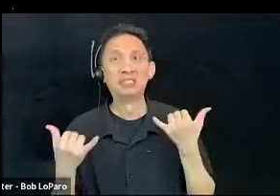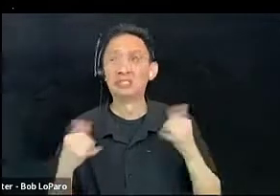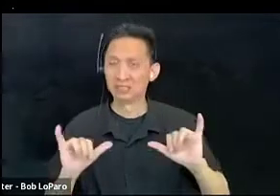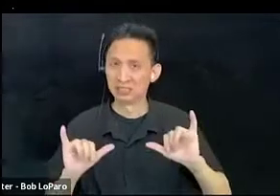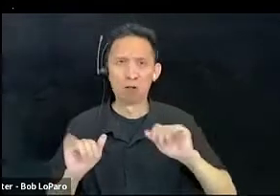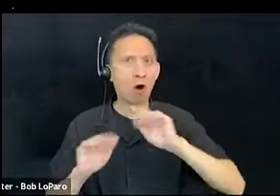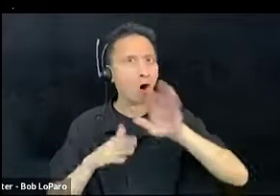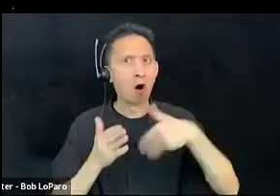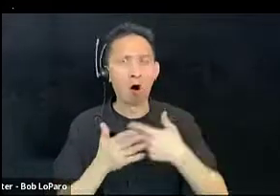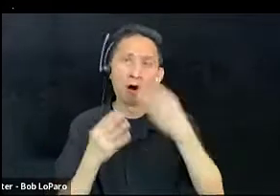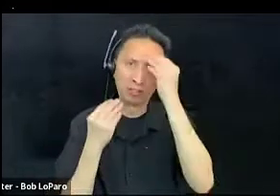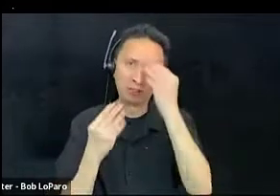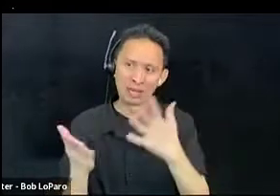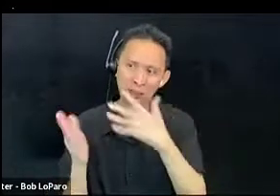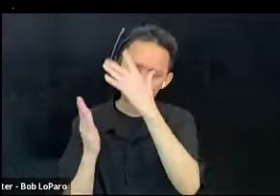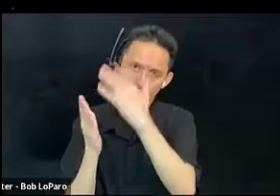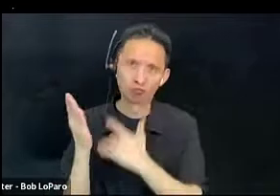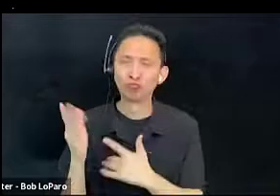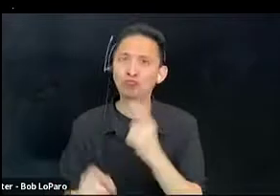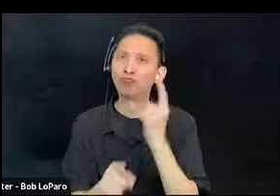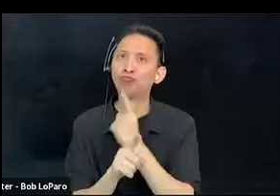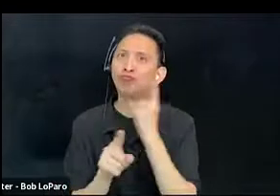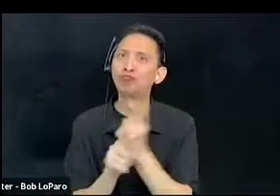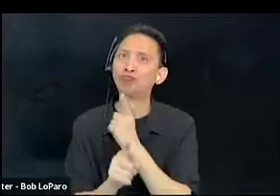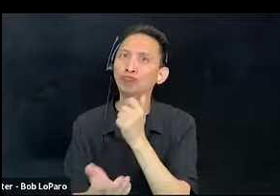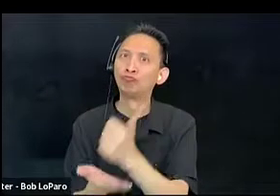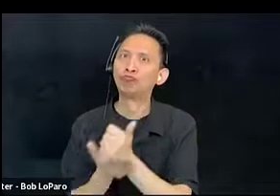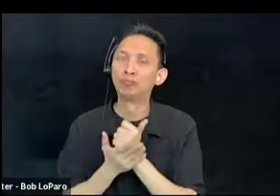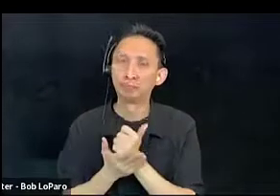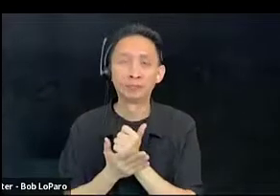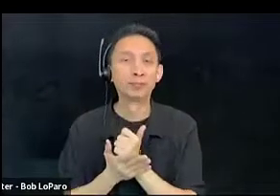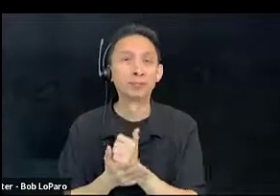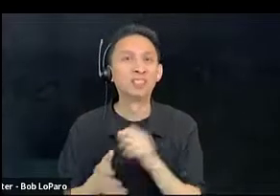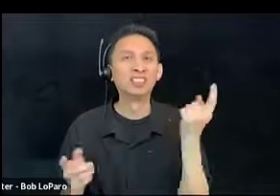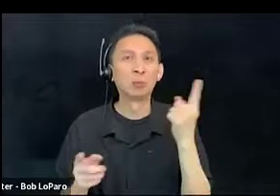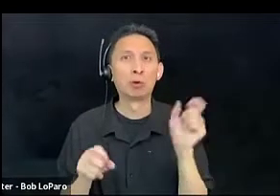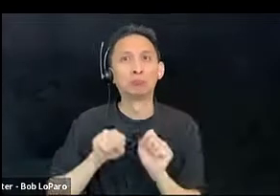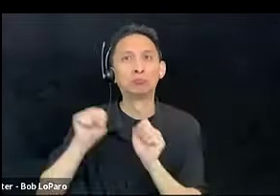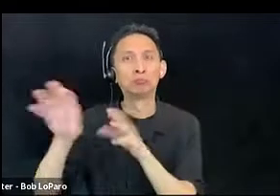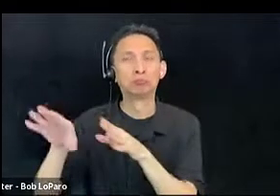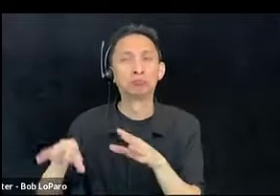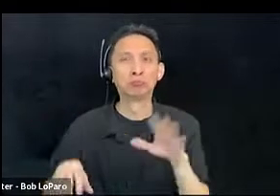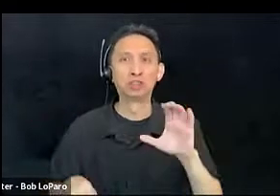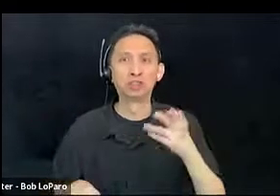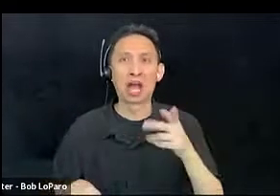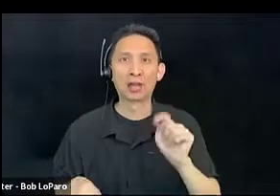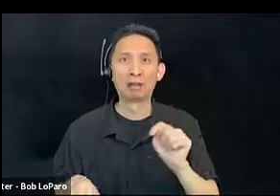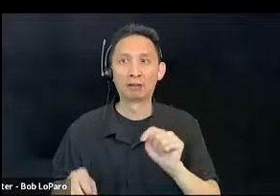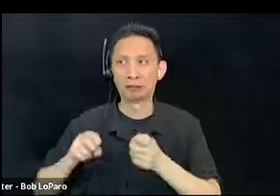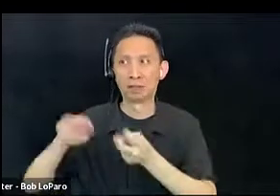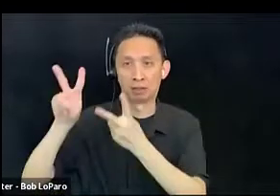and throw it in the chat box. It's fantastic and it really explains touch cues very well. Hi, Julie.